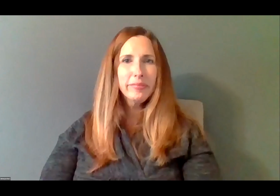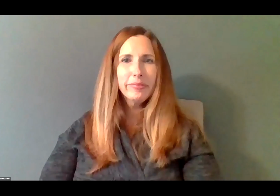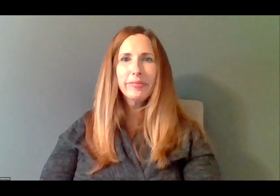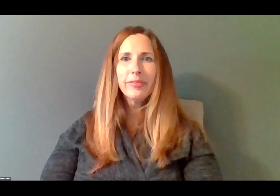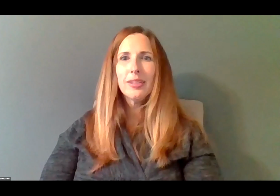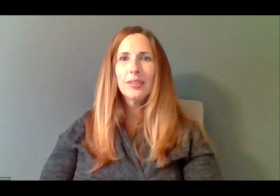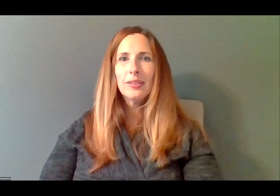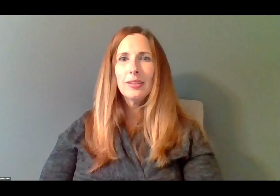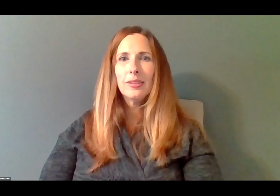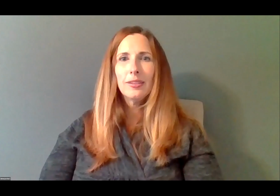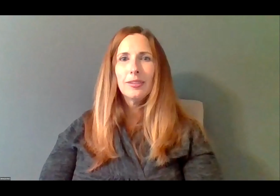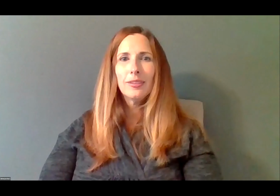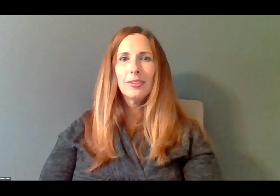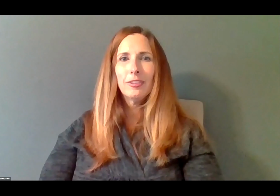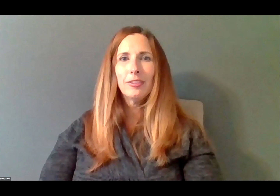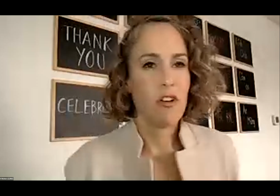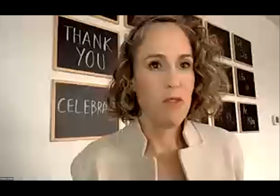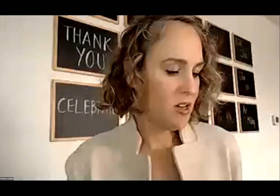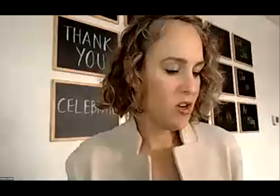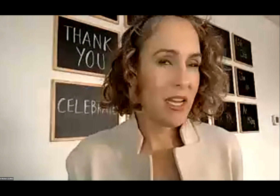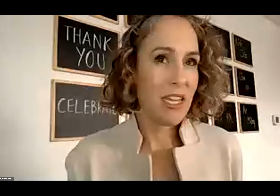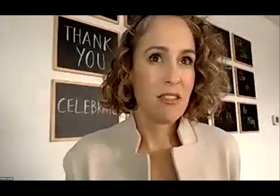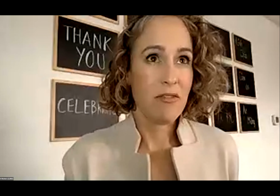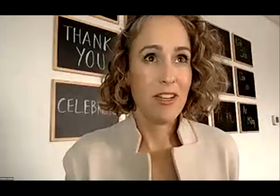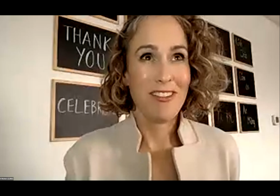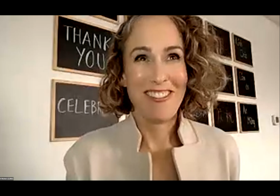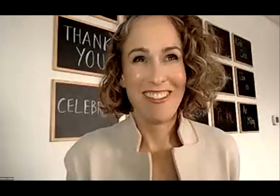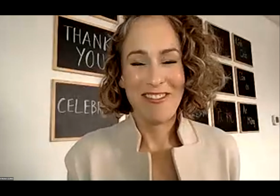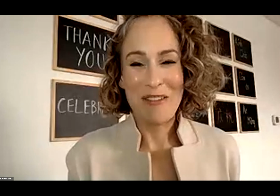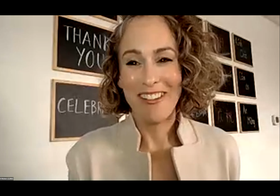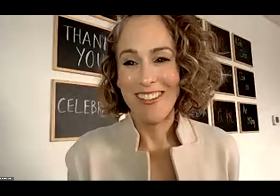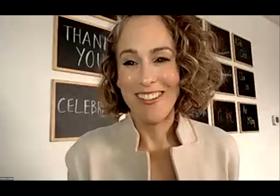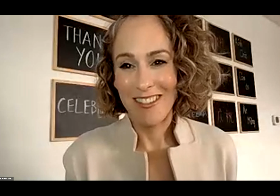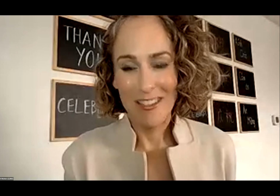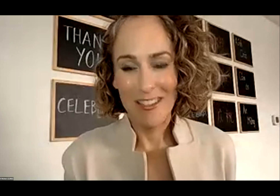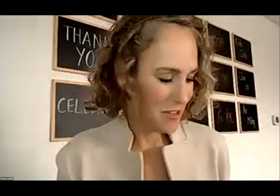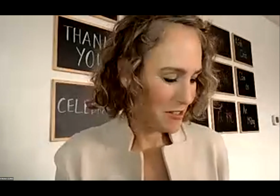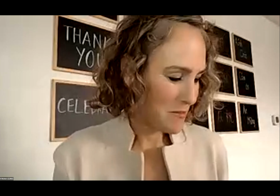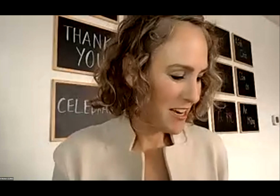And, okay most of you are muted or I can't see your video, so that's fine. But at least you can see my face.